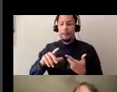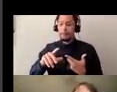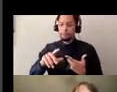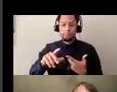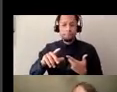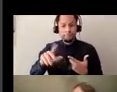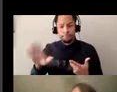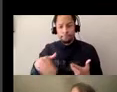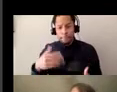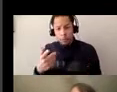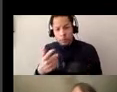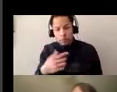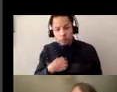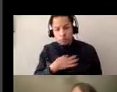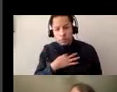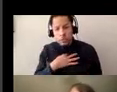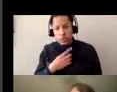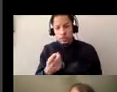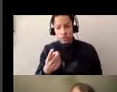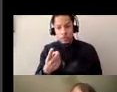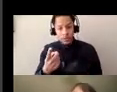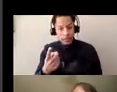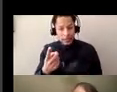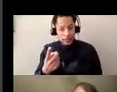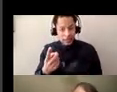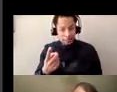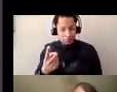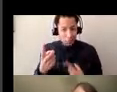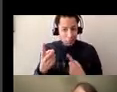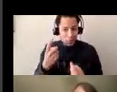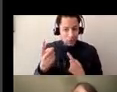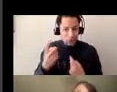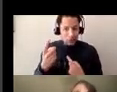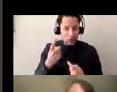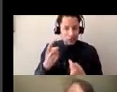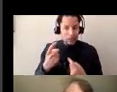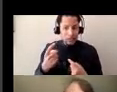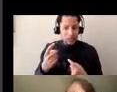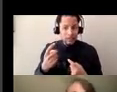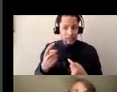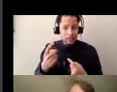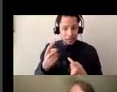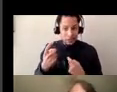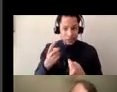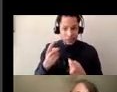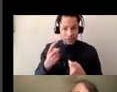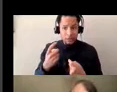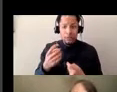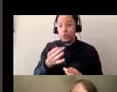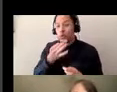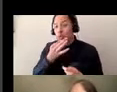Are there any questions before we get into our more interactive -- warning, this next